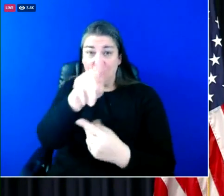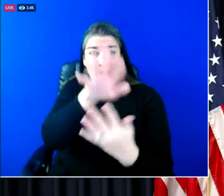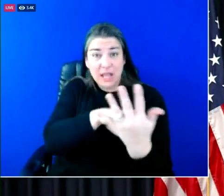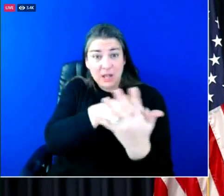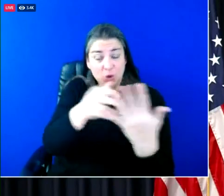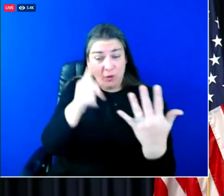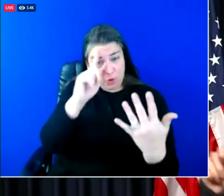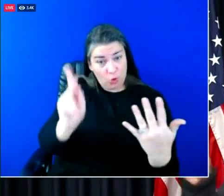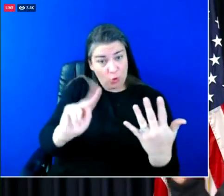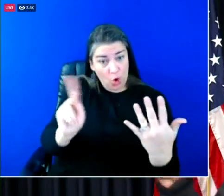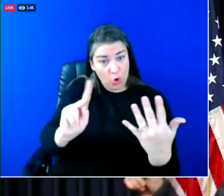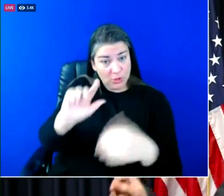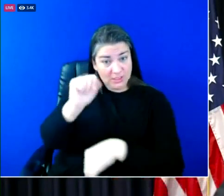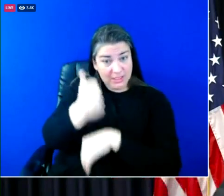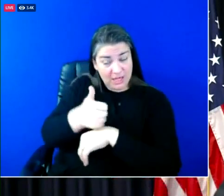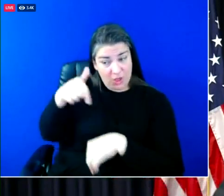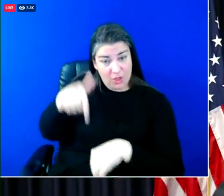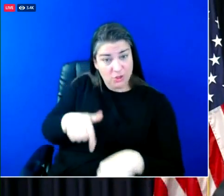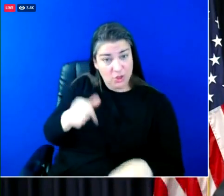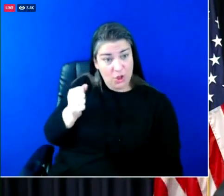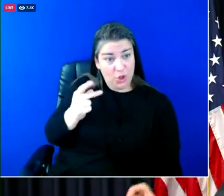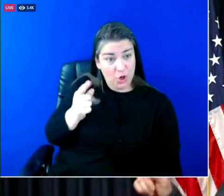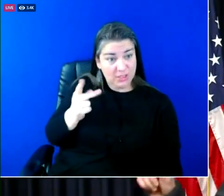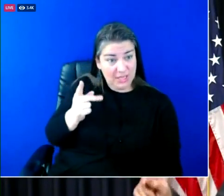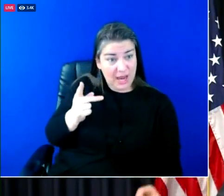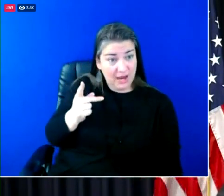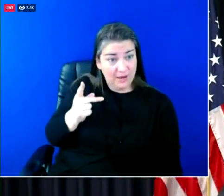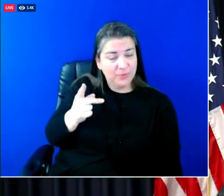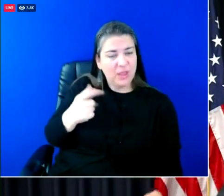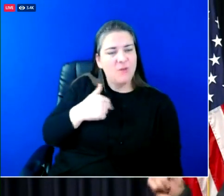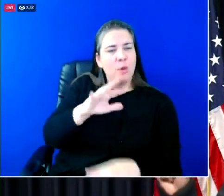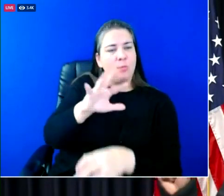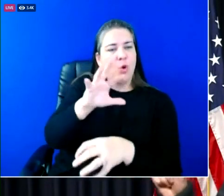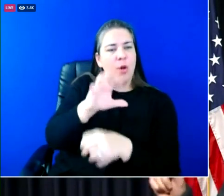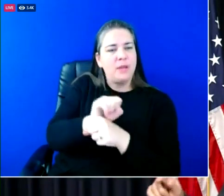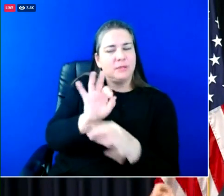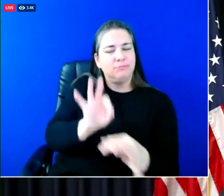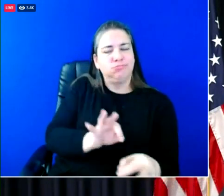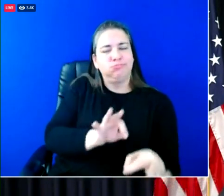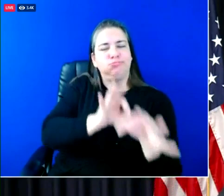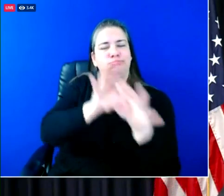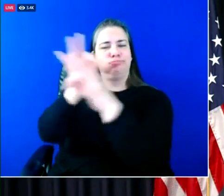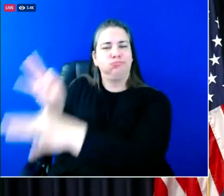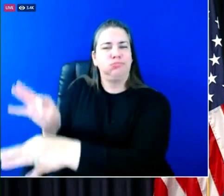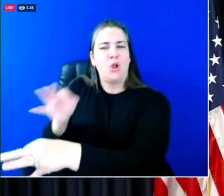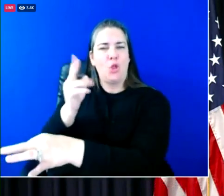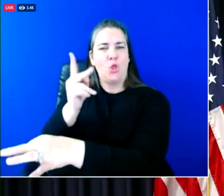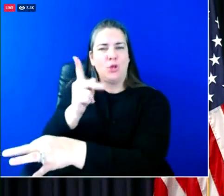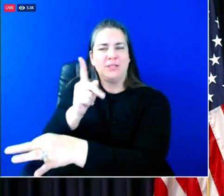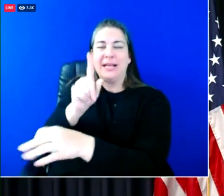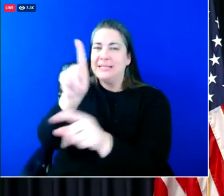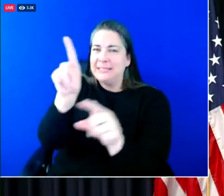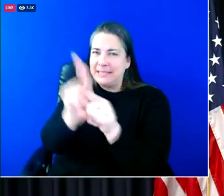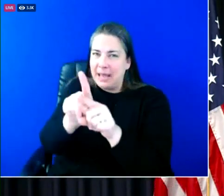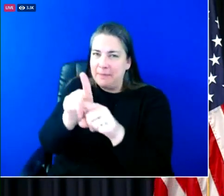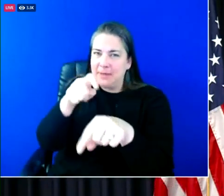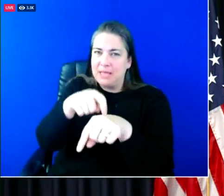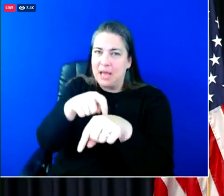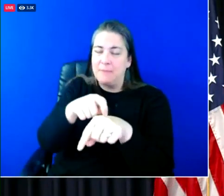this Thursday It's going to have their appointment moved to next Thursday at the exact same time at the exact same place. Let's make sure not to miss one